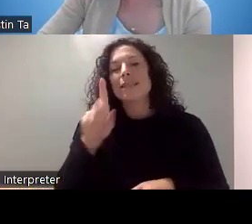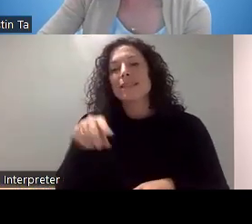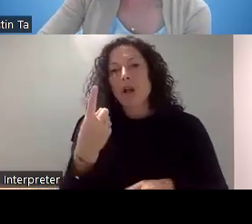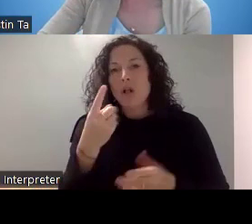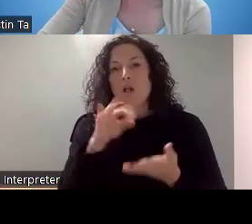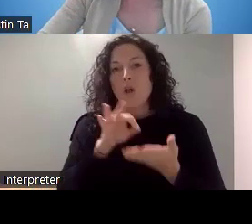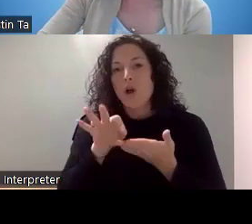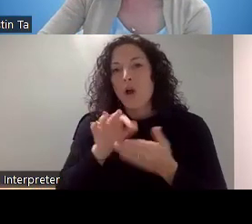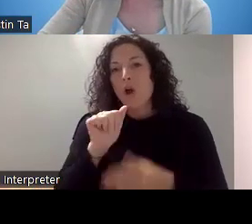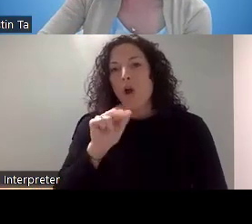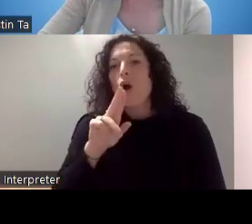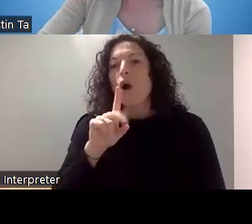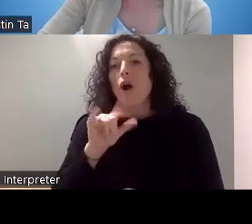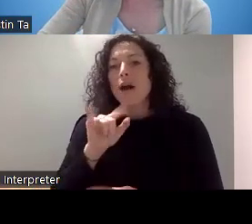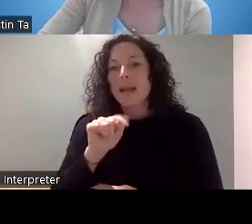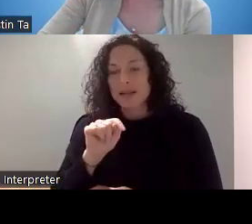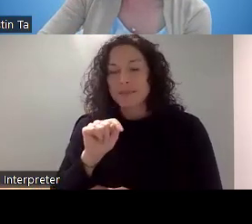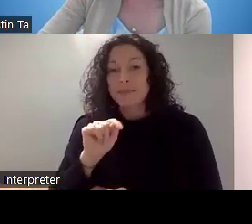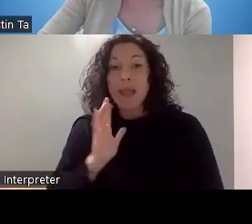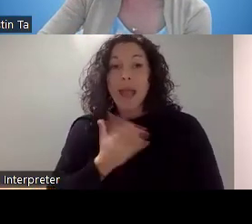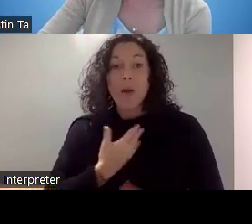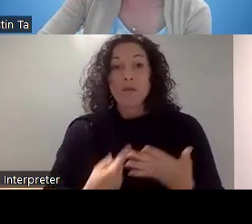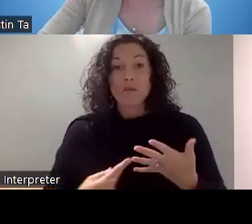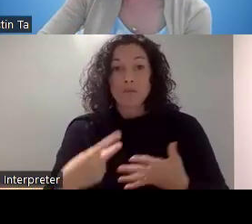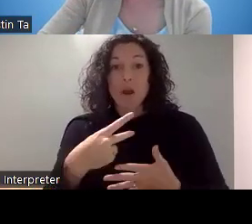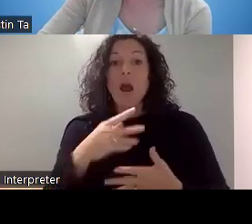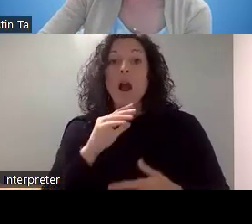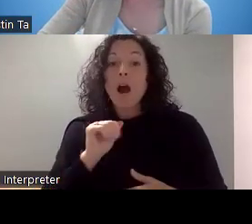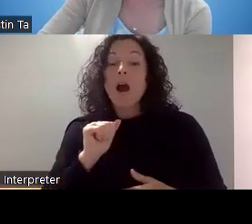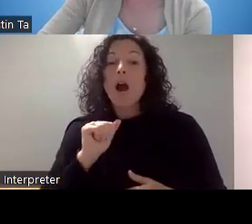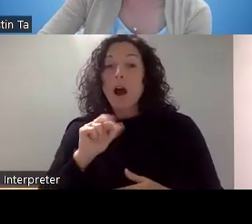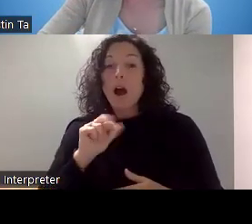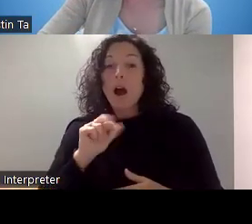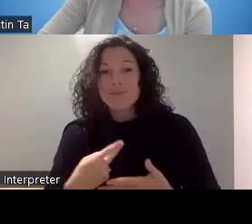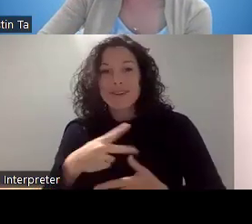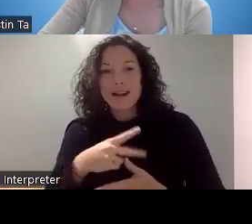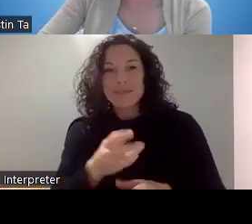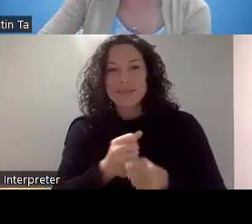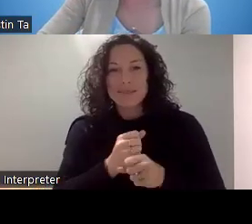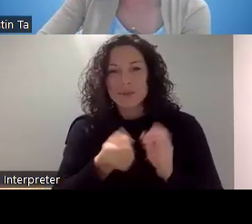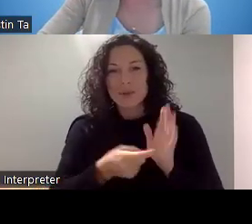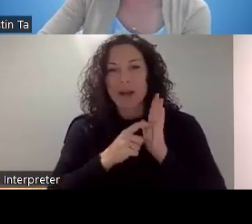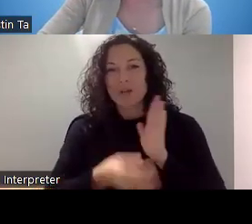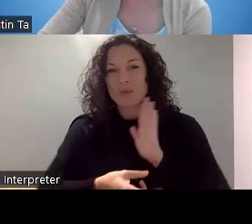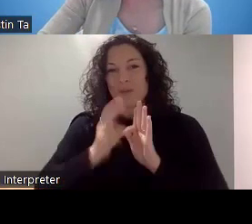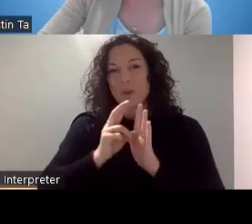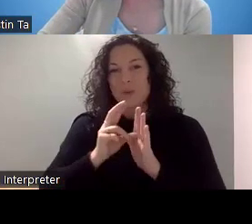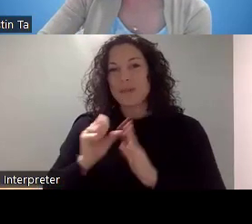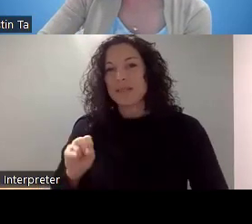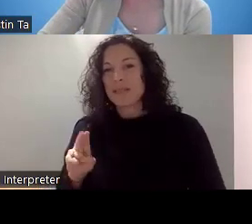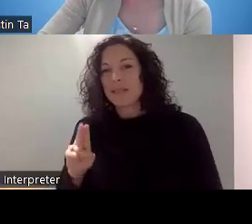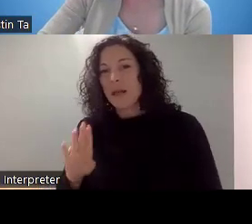So are prime recipients required to review the subrecipient single audit? If you were on our first presentation,